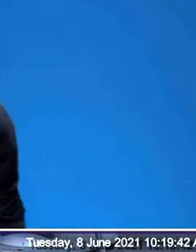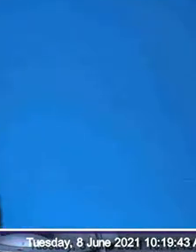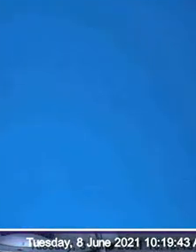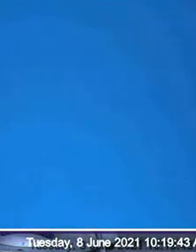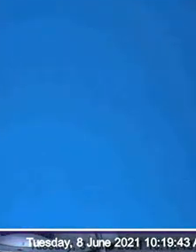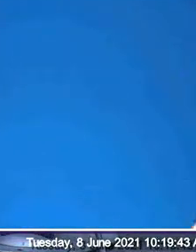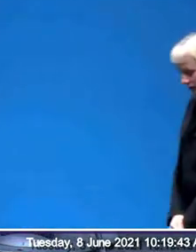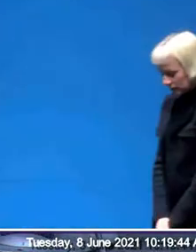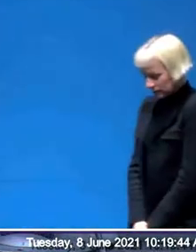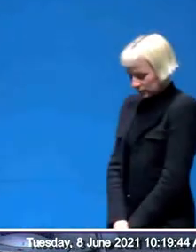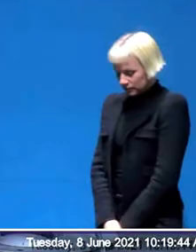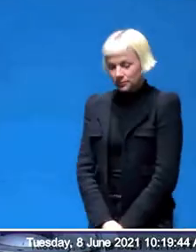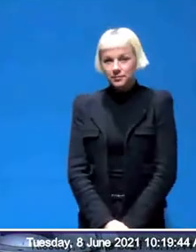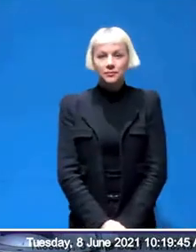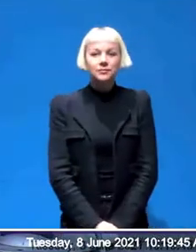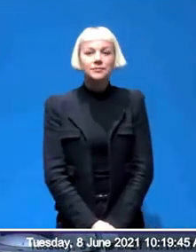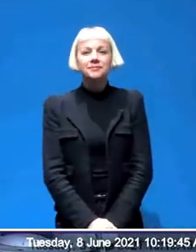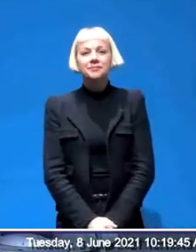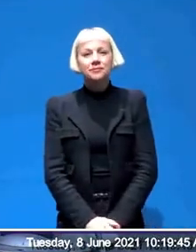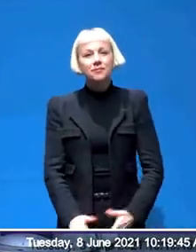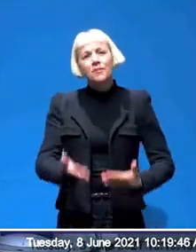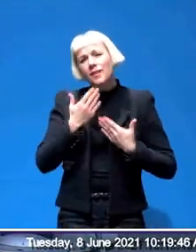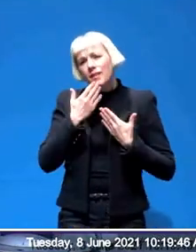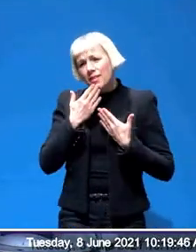Thank you, Ms Rogers, for preparing that video and also to your